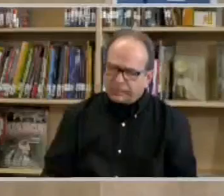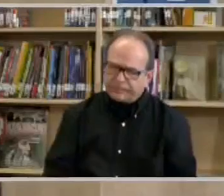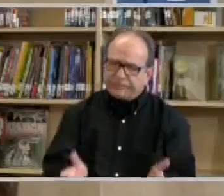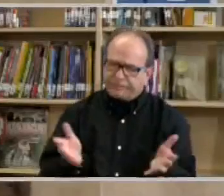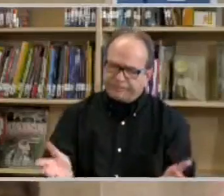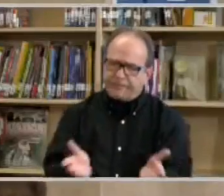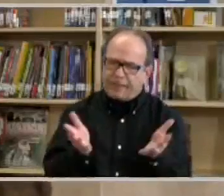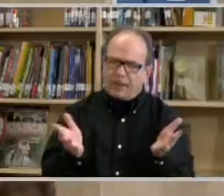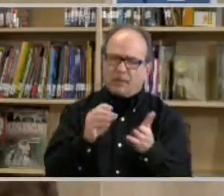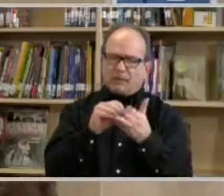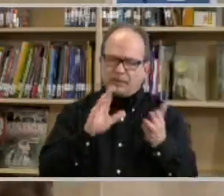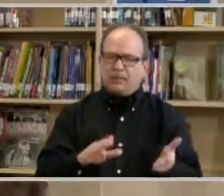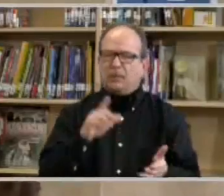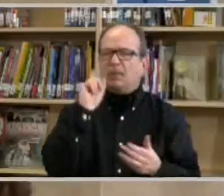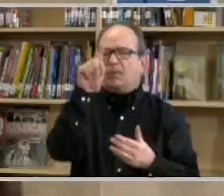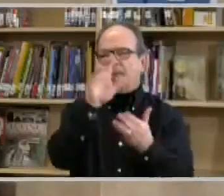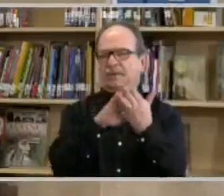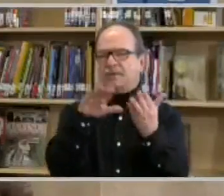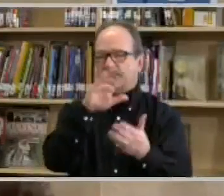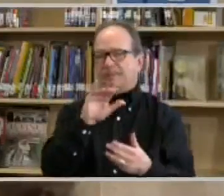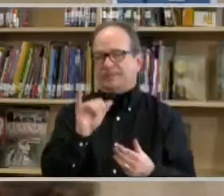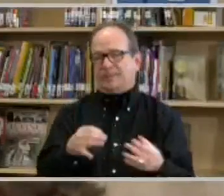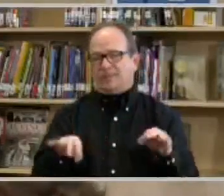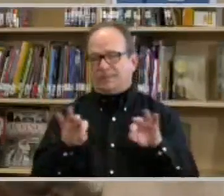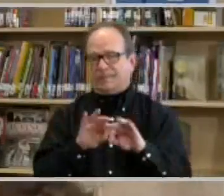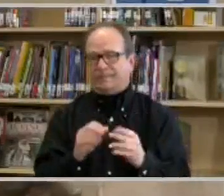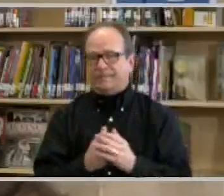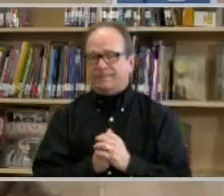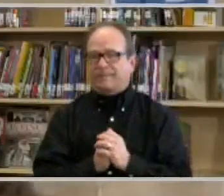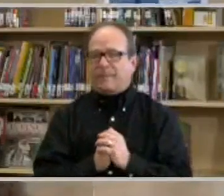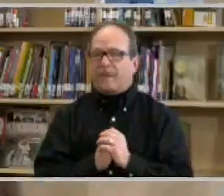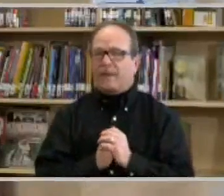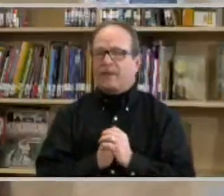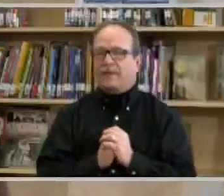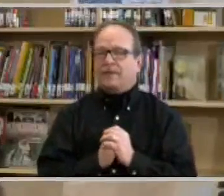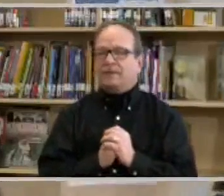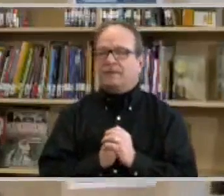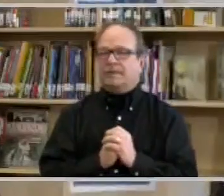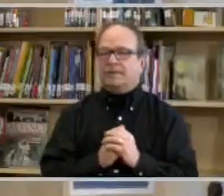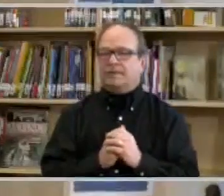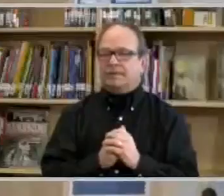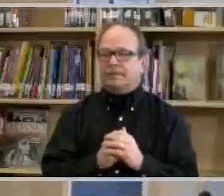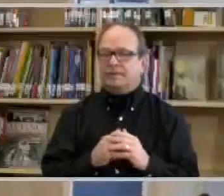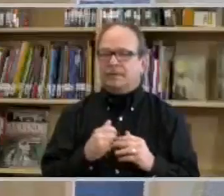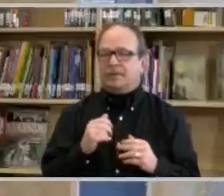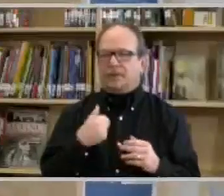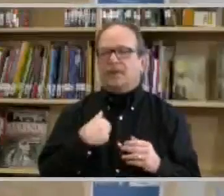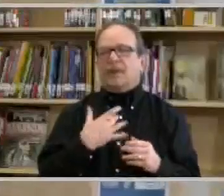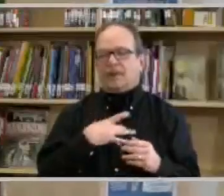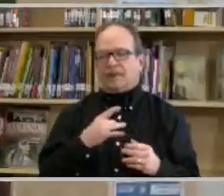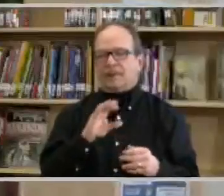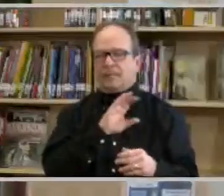CATALYST TO GET KIDS INCENTIVIZED TO GRADUATE AND GO